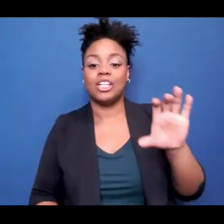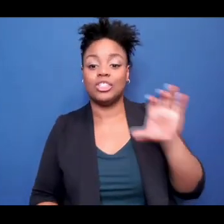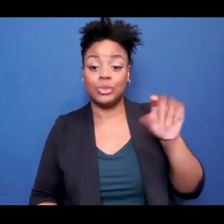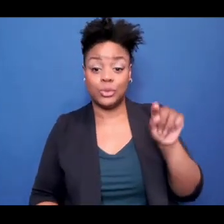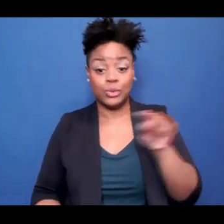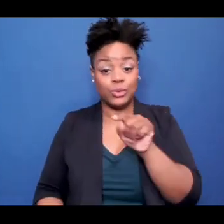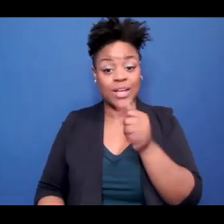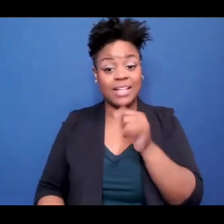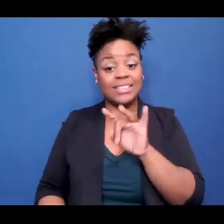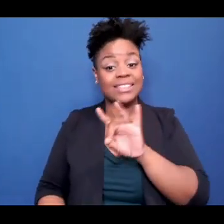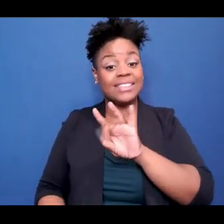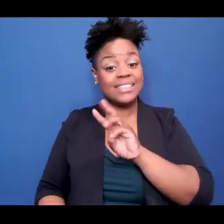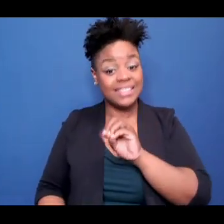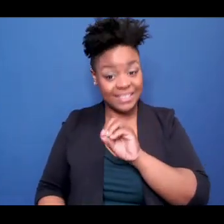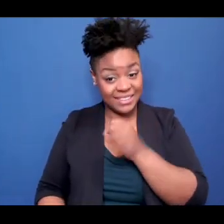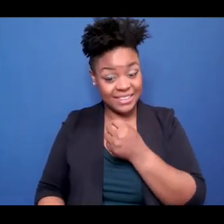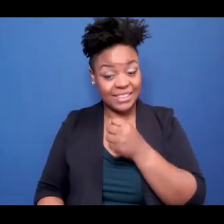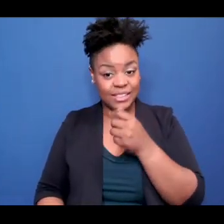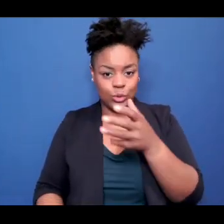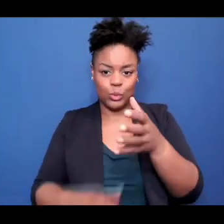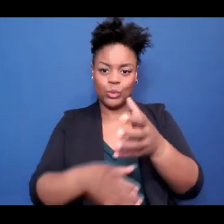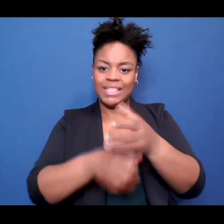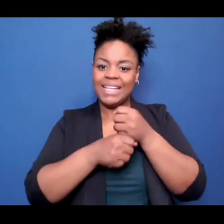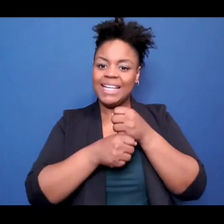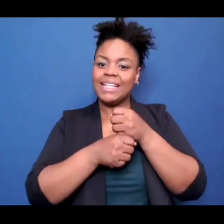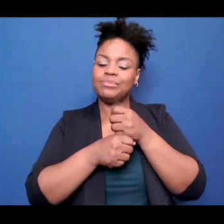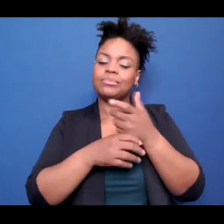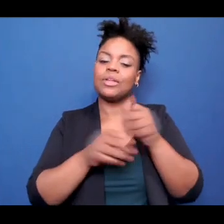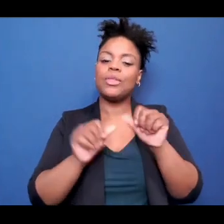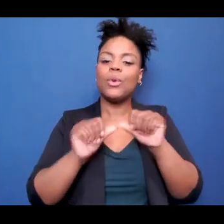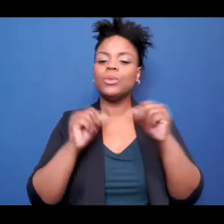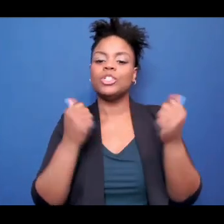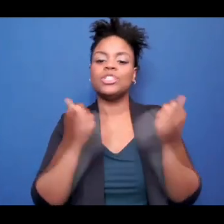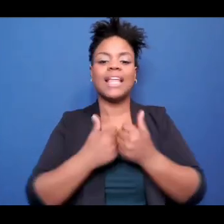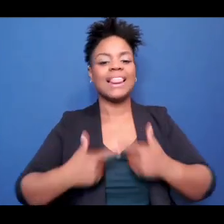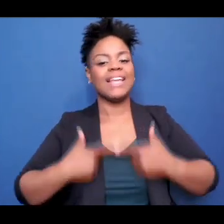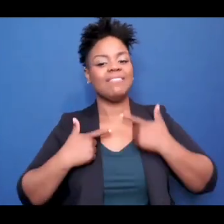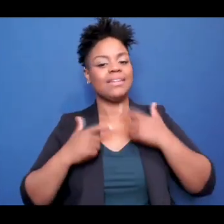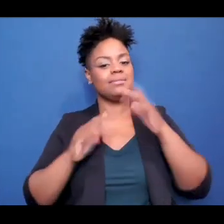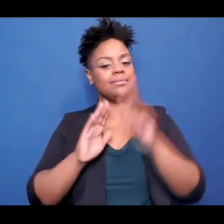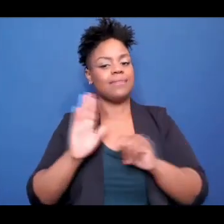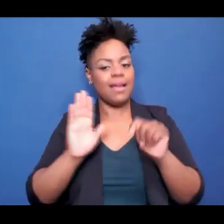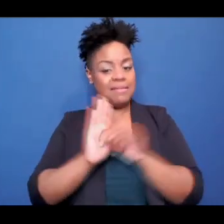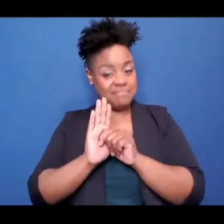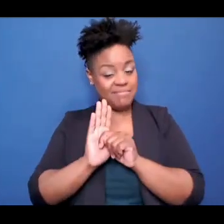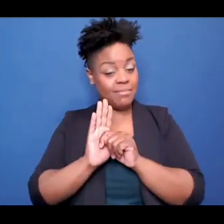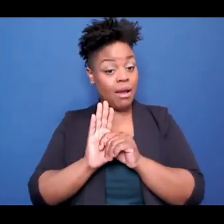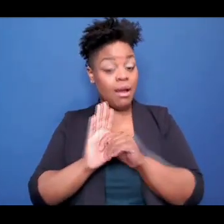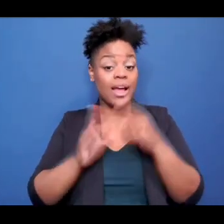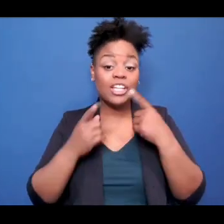GROWTH 1800 TO 18 # 0 HE WAS AWARDED THE ASSOCIATION'S LIFETIME ACHIEVEMENT AWARD AND